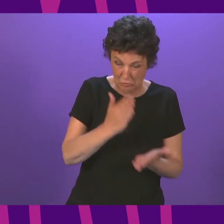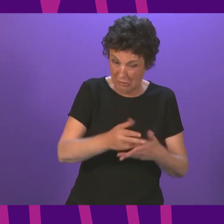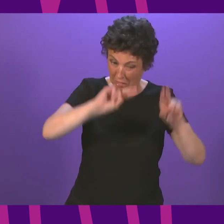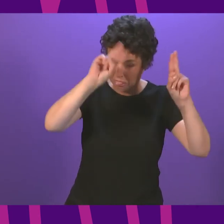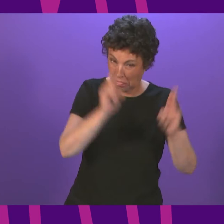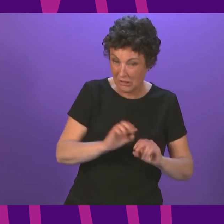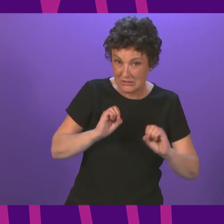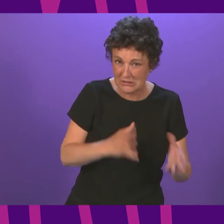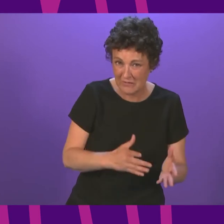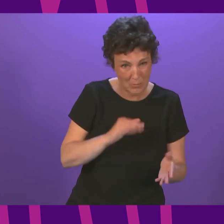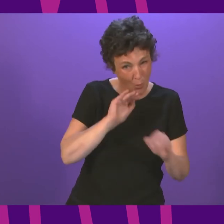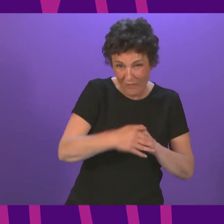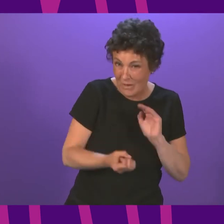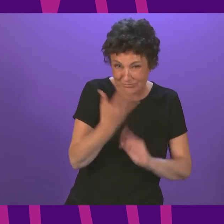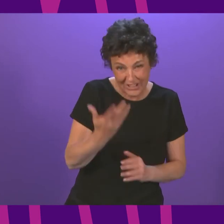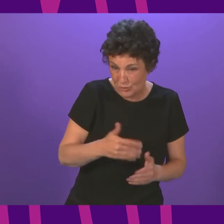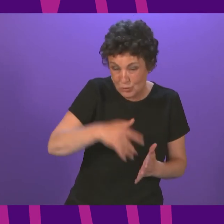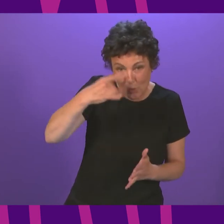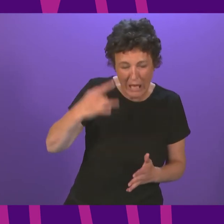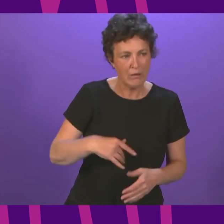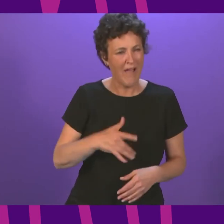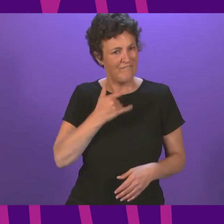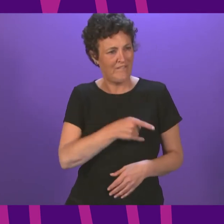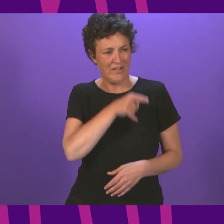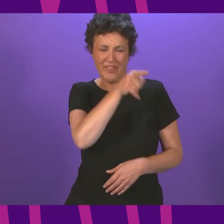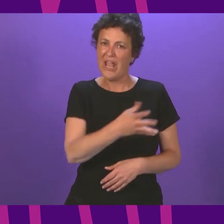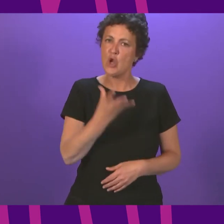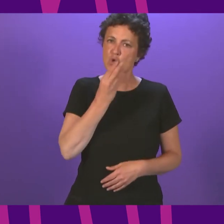through my amendment to use the massive allocations of public subsidies to drive forward what